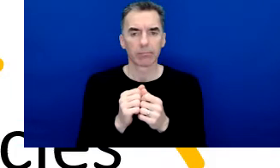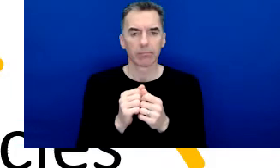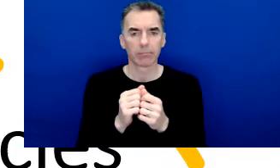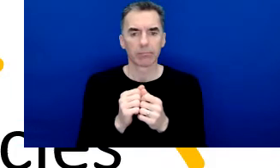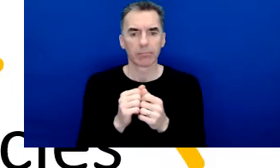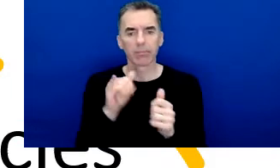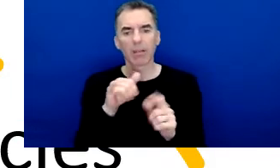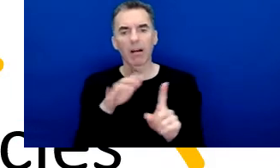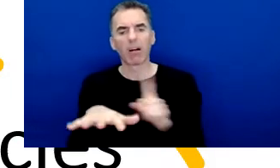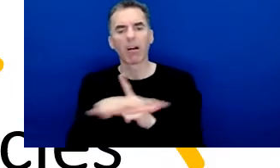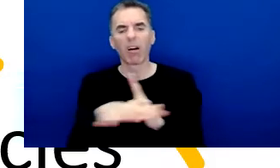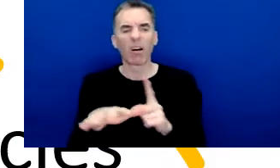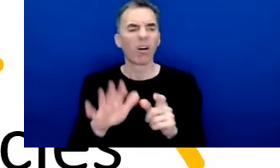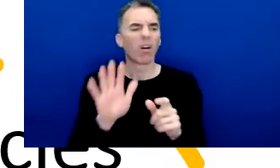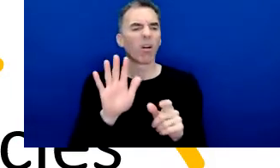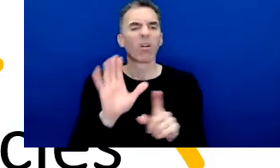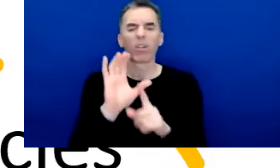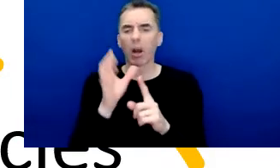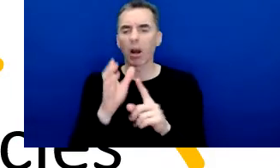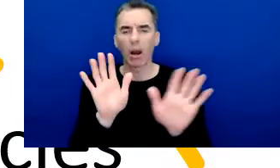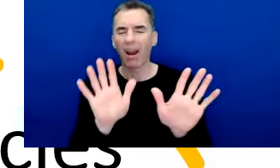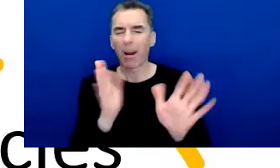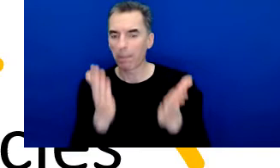As the norm and thinking about